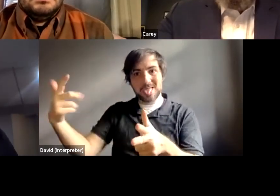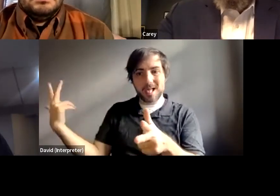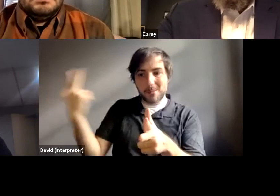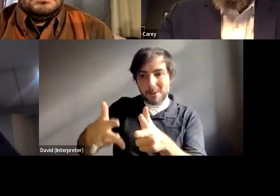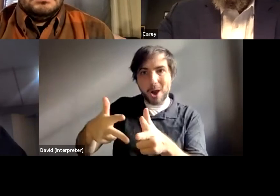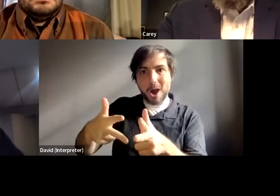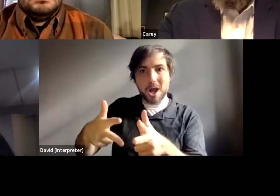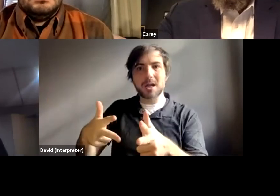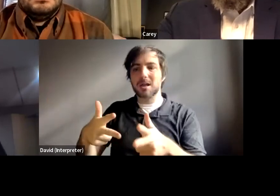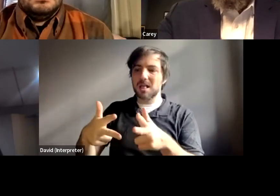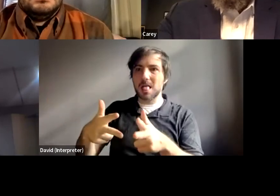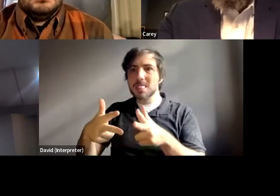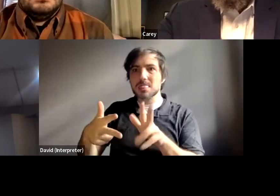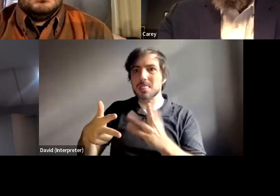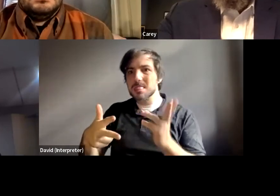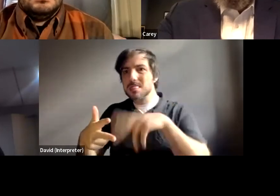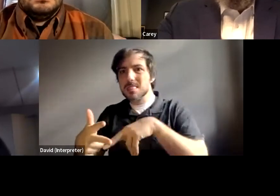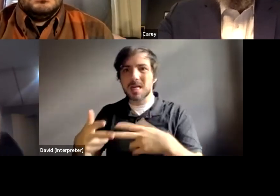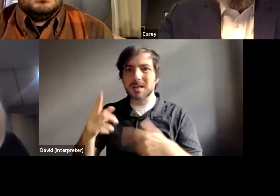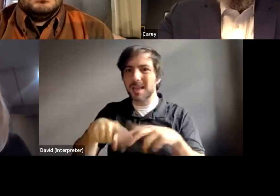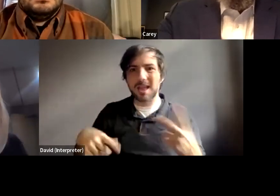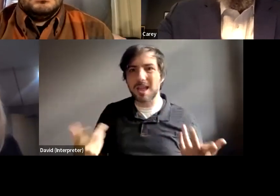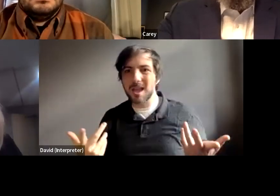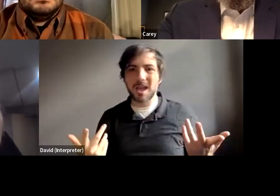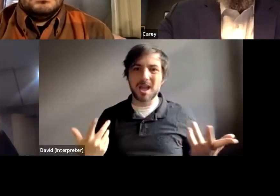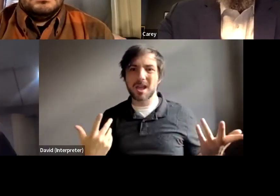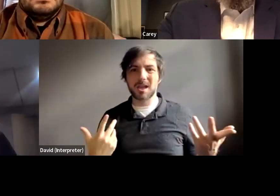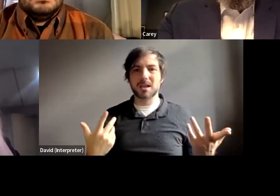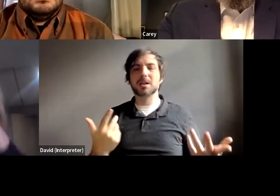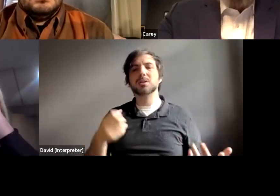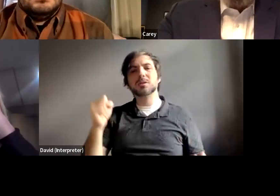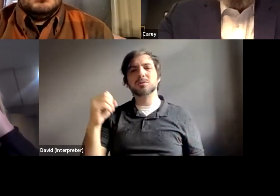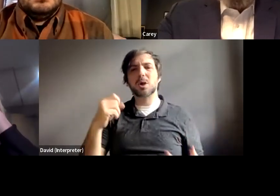, putting a stop to it, calling people out when they are parking in those places and